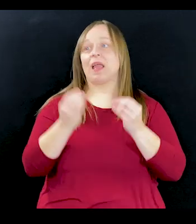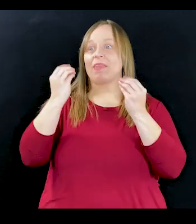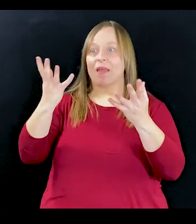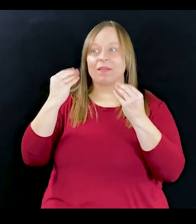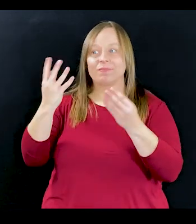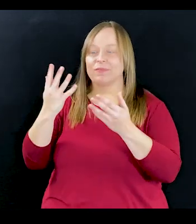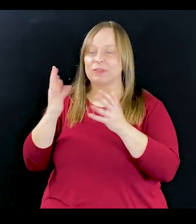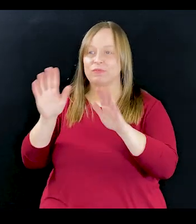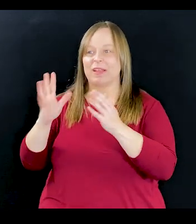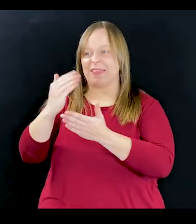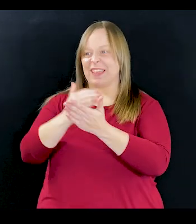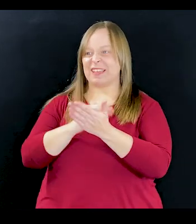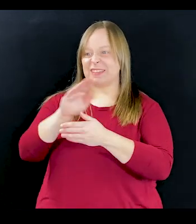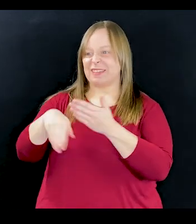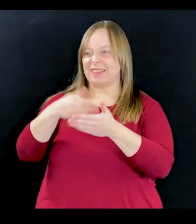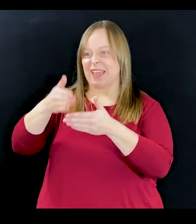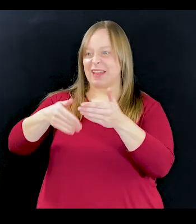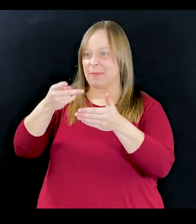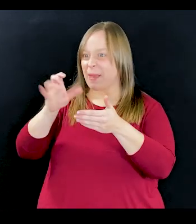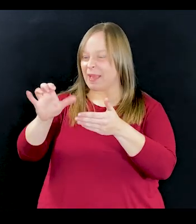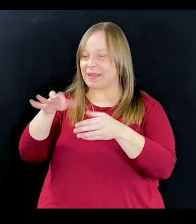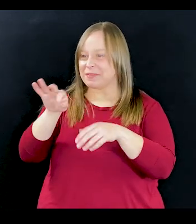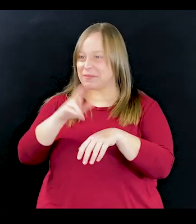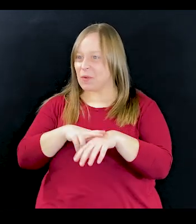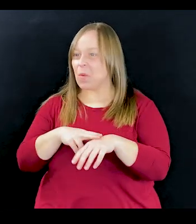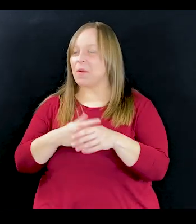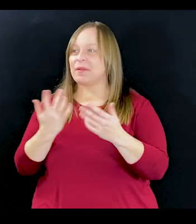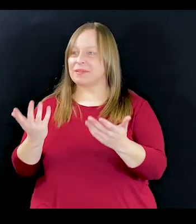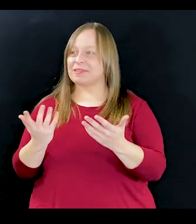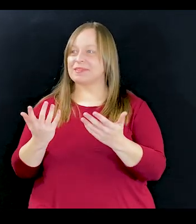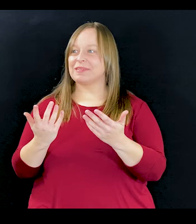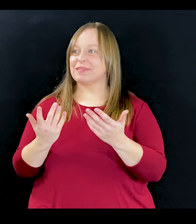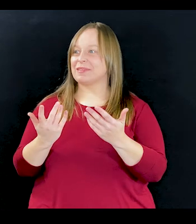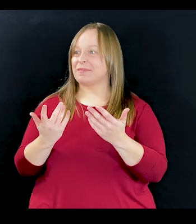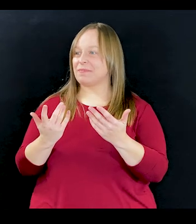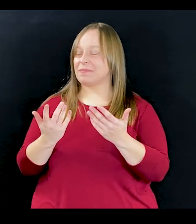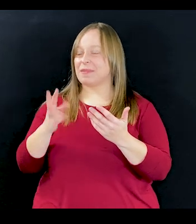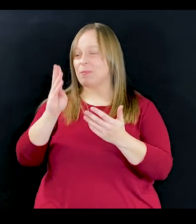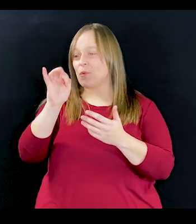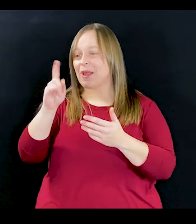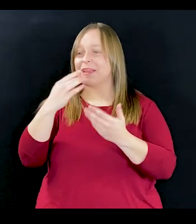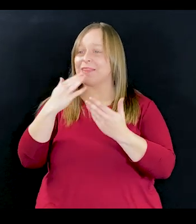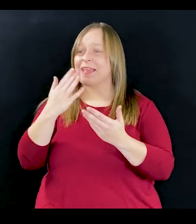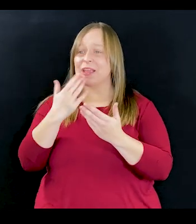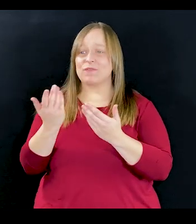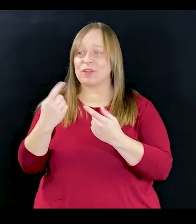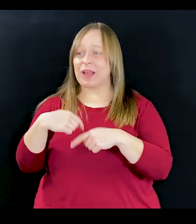K: That's a lot of great information. We will also have that listed at the end of the podcast today. Brenda, thank you so much for